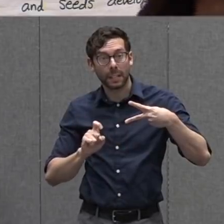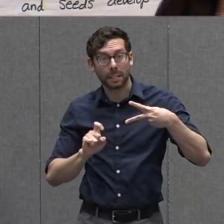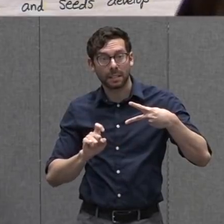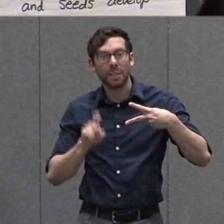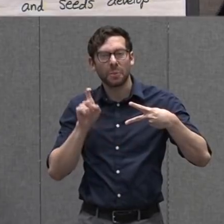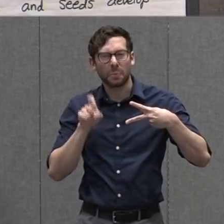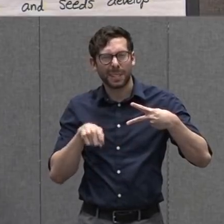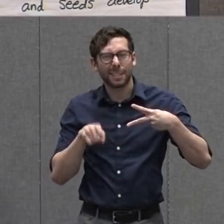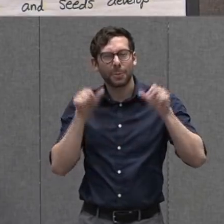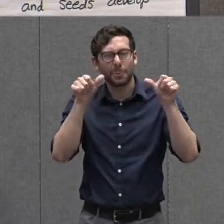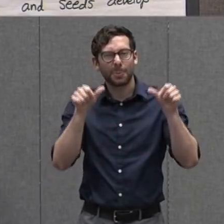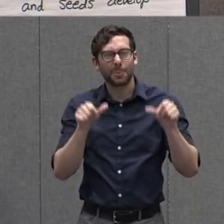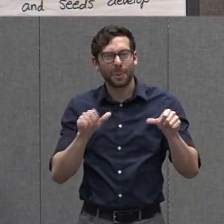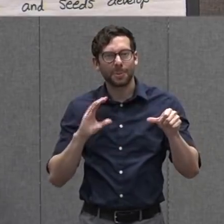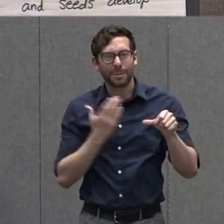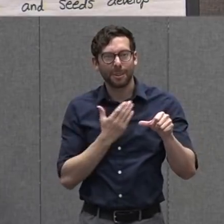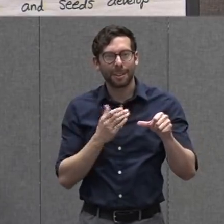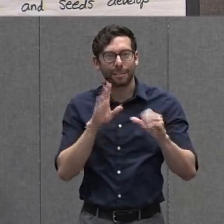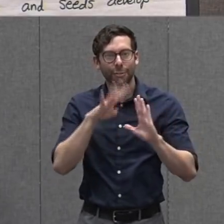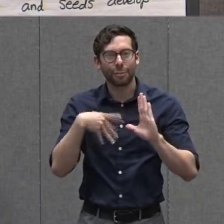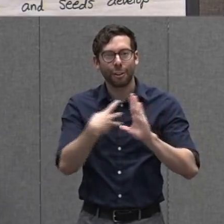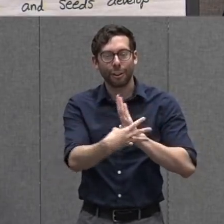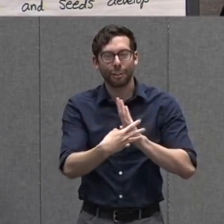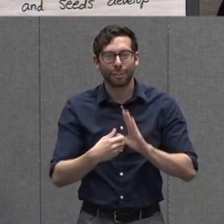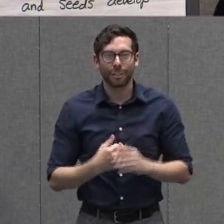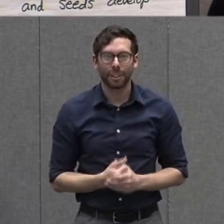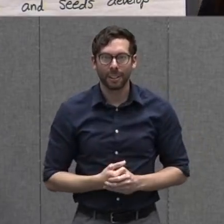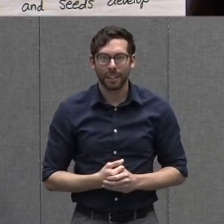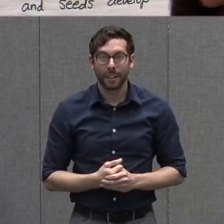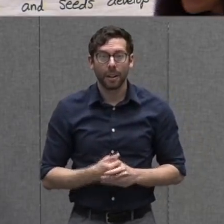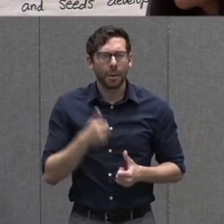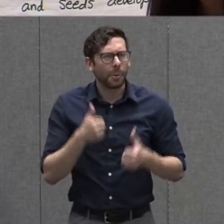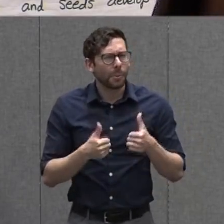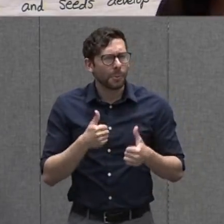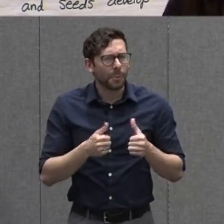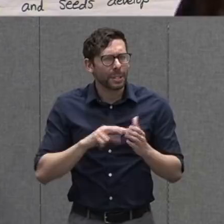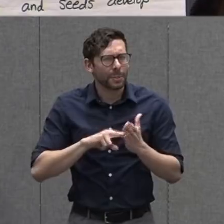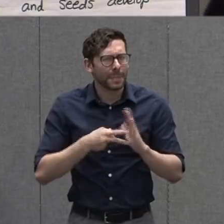Which one is beginning and which one was end? Do you remember?